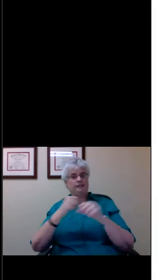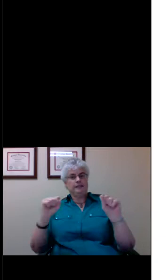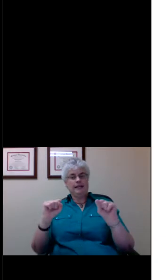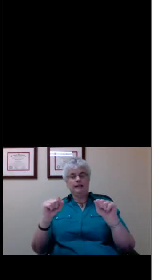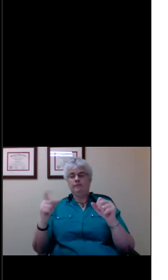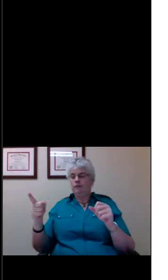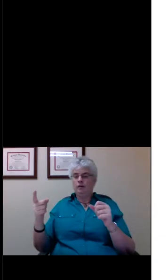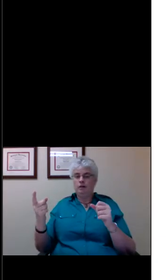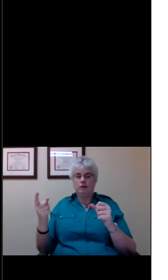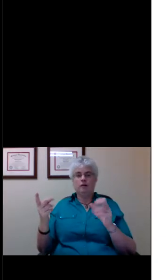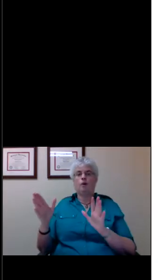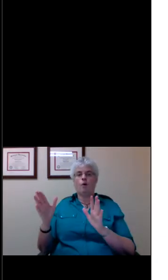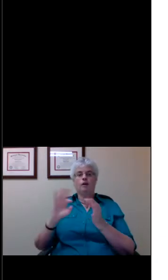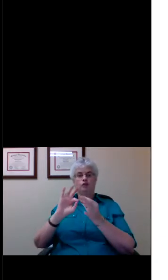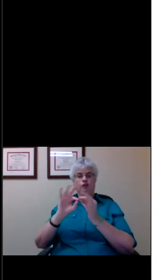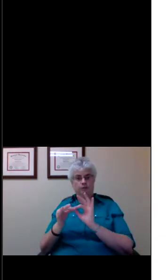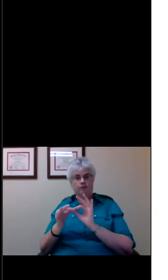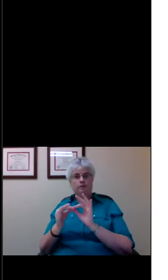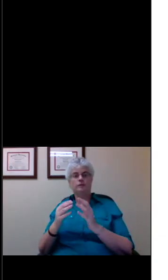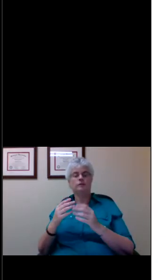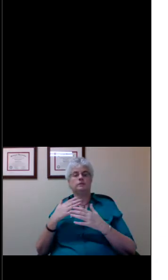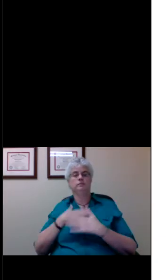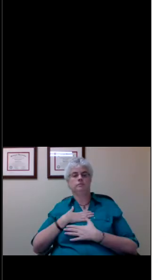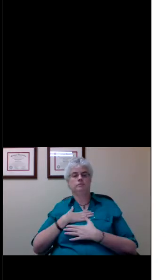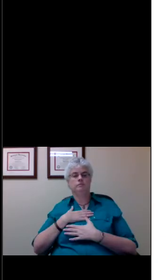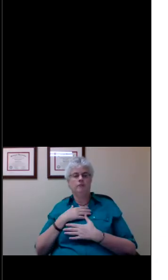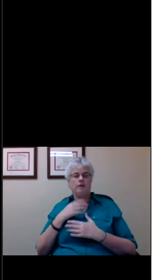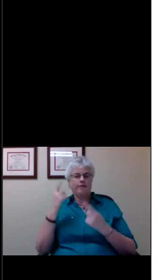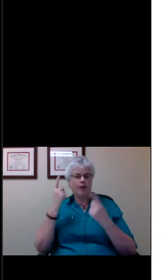of trauma make, sure that the survivor feels safe and the